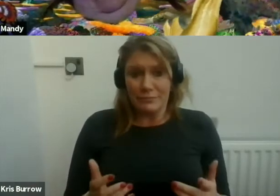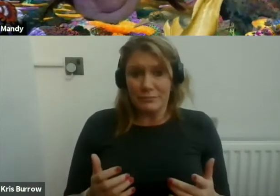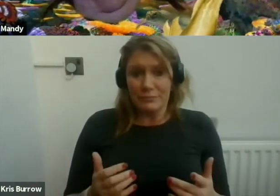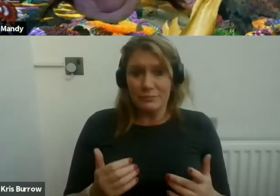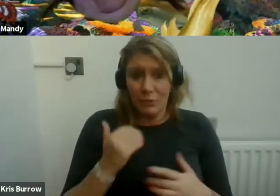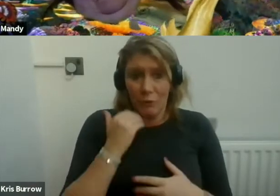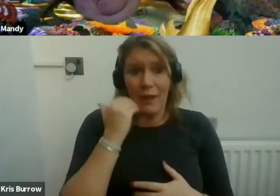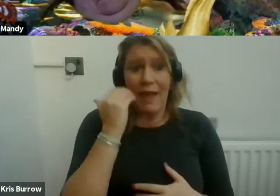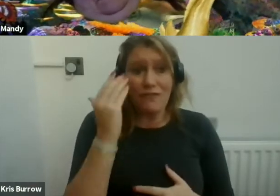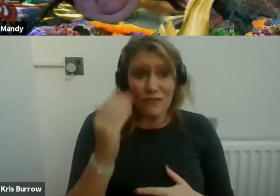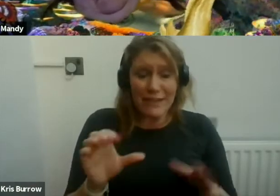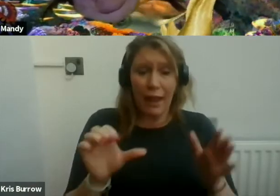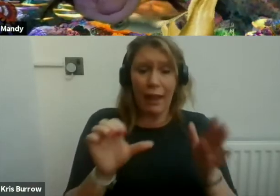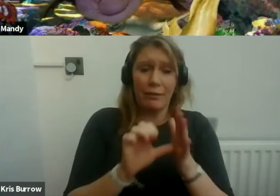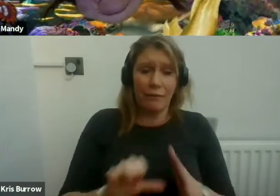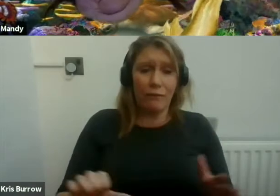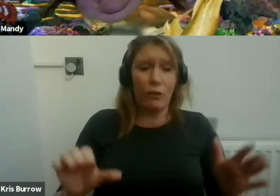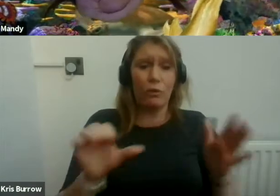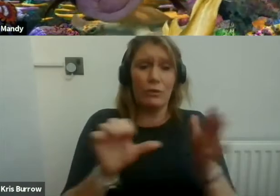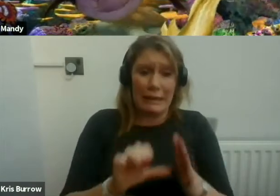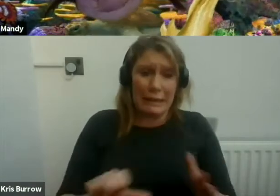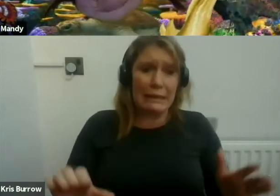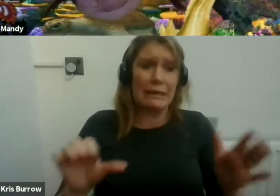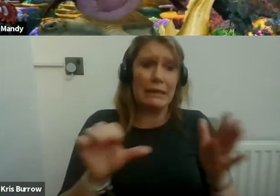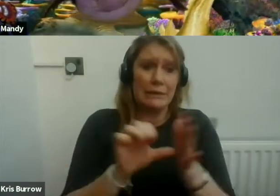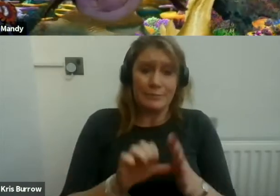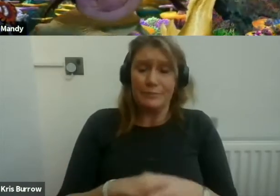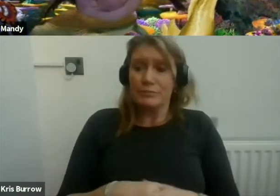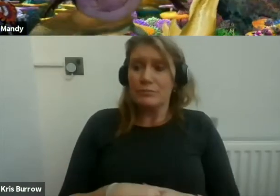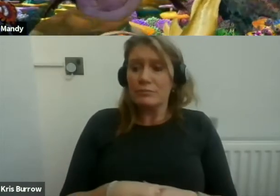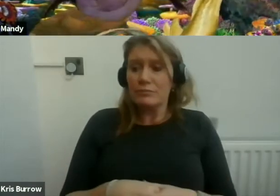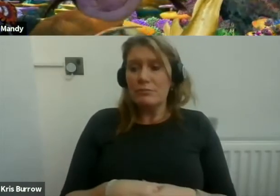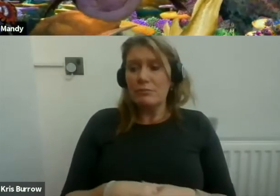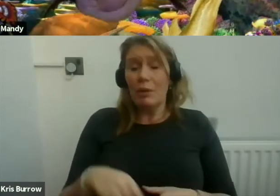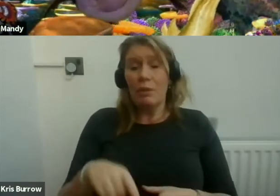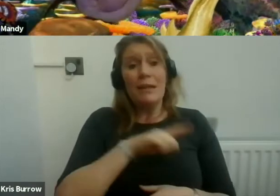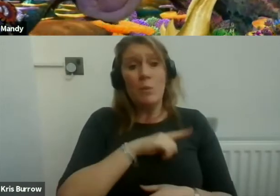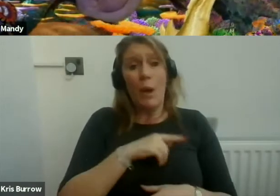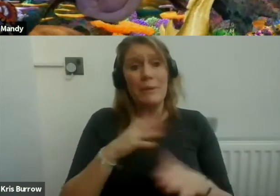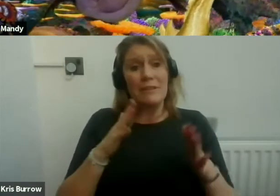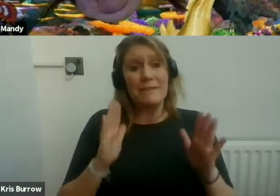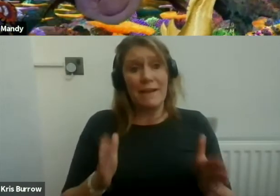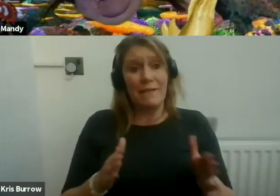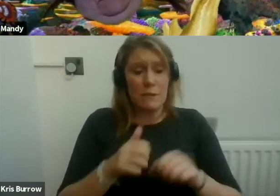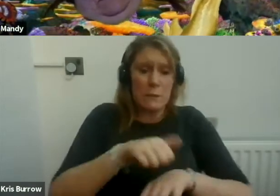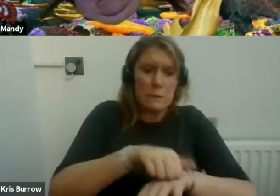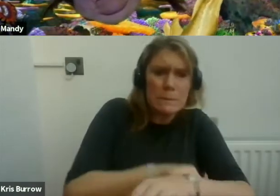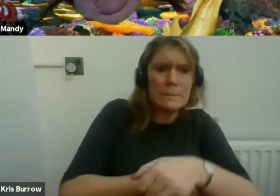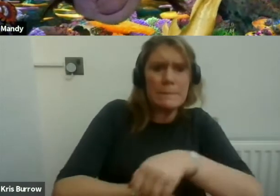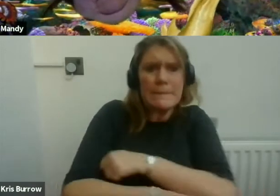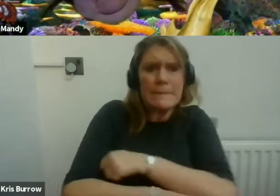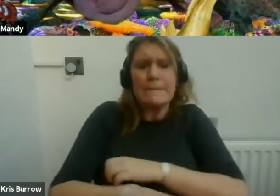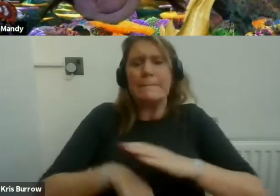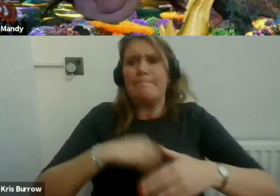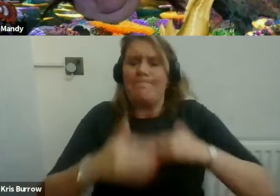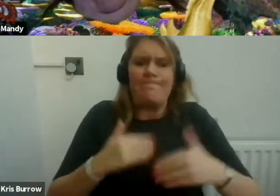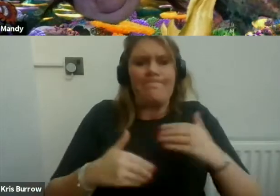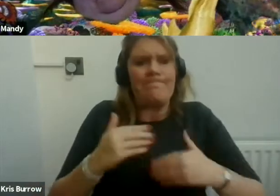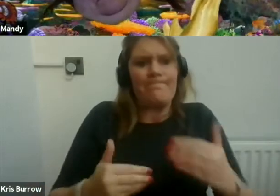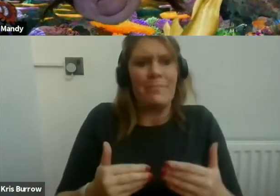dilemmas or our daily difficulties so we just have to get on it and do it. And also life becomes a bit of a drag if all